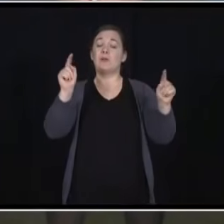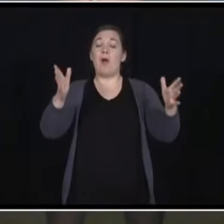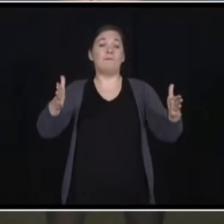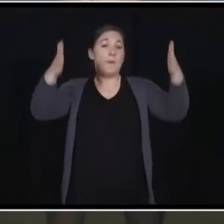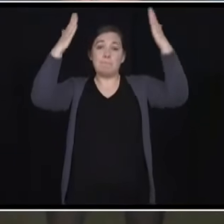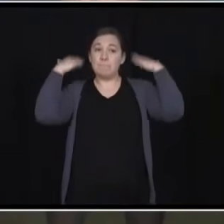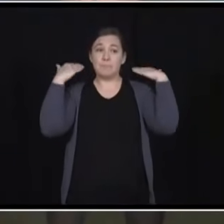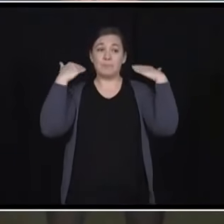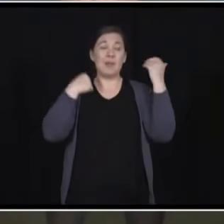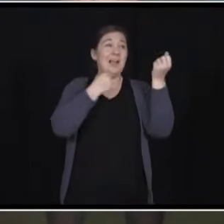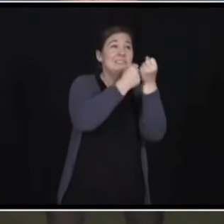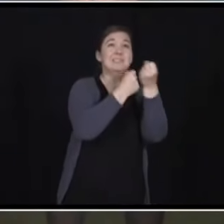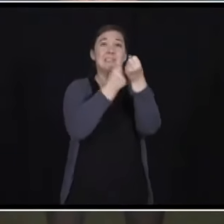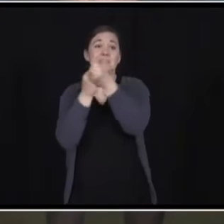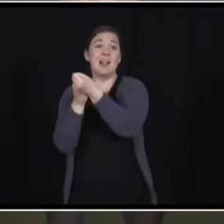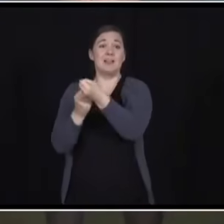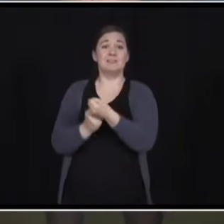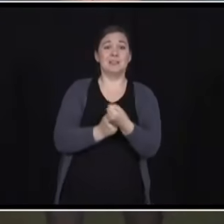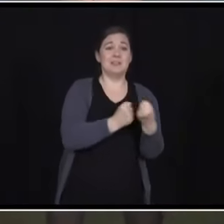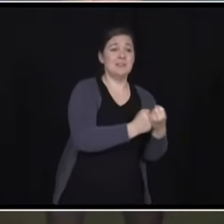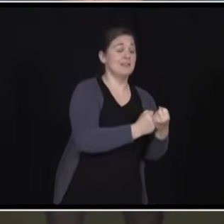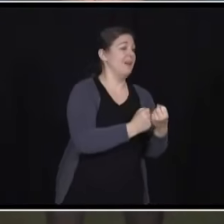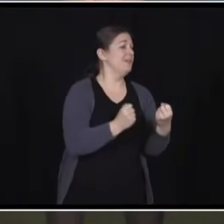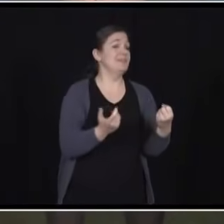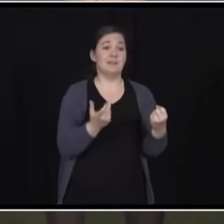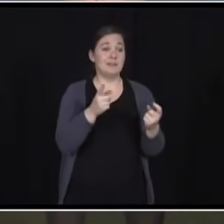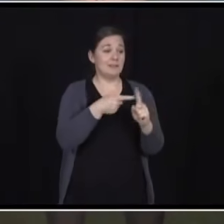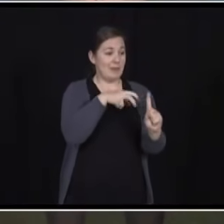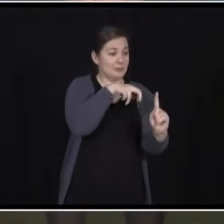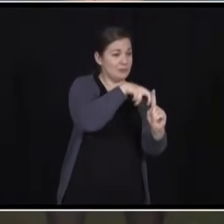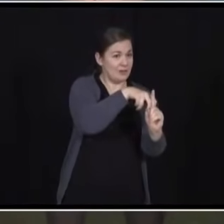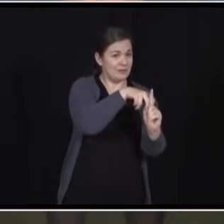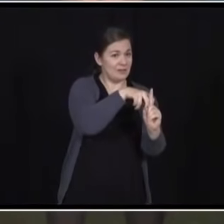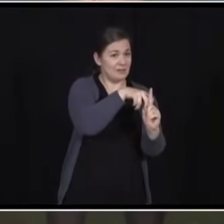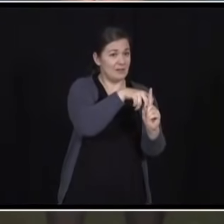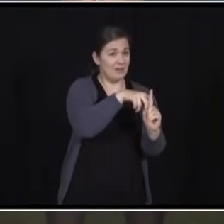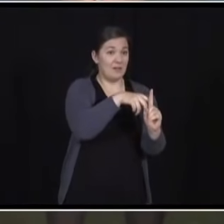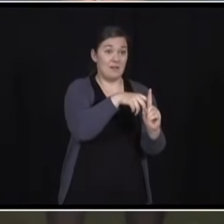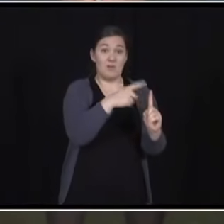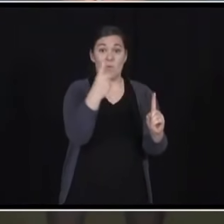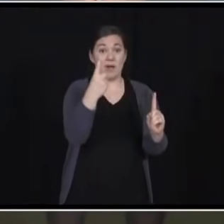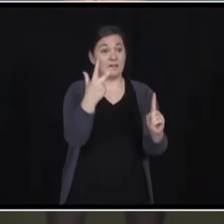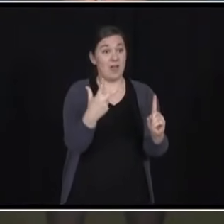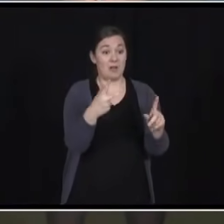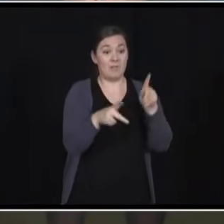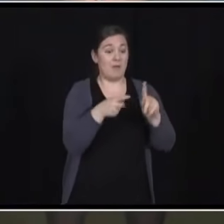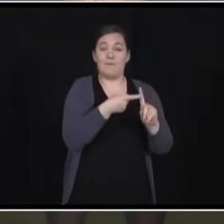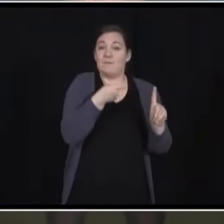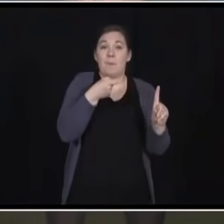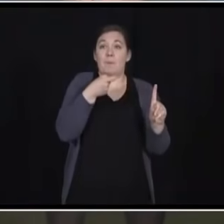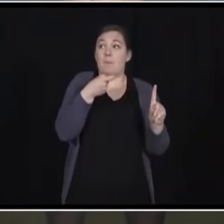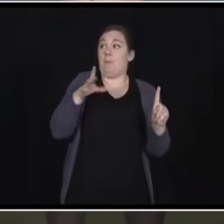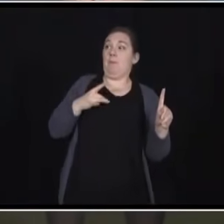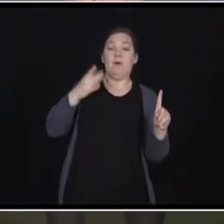are so overwhelmed that despite all of the support they are being given that we aren't able to identify